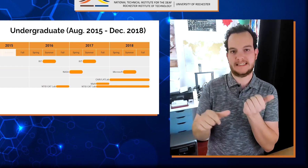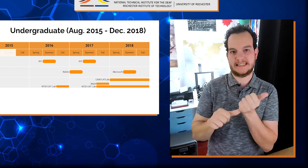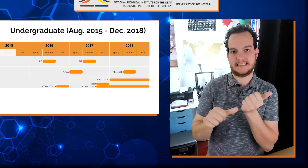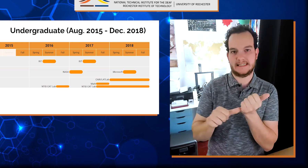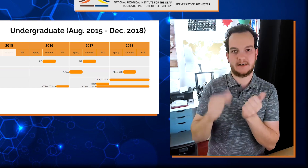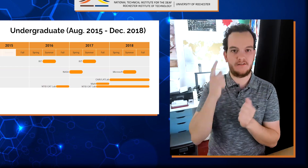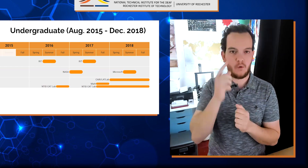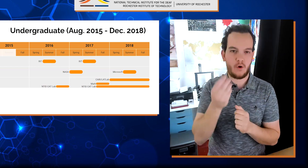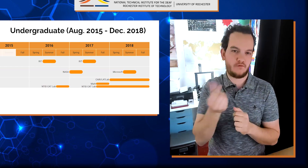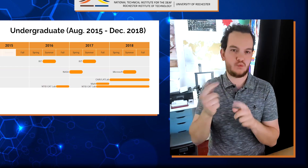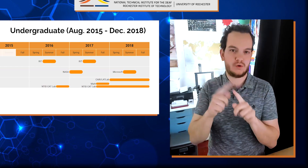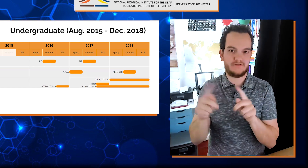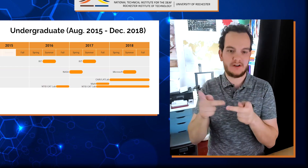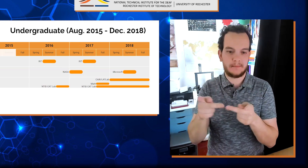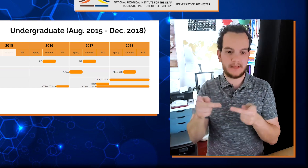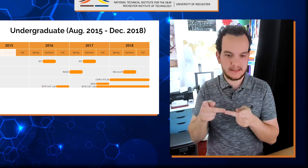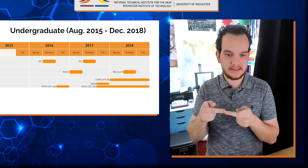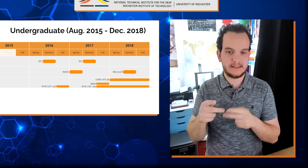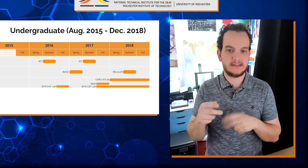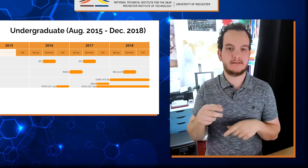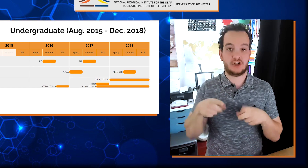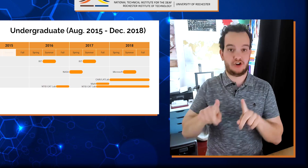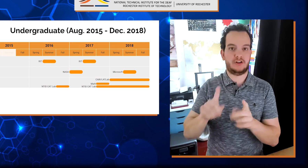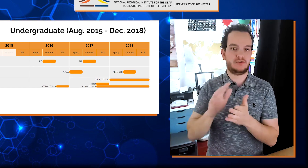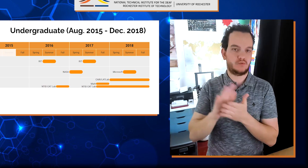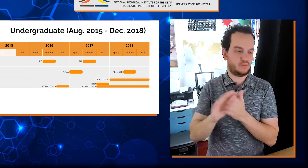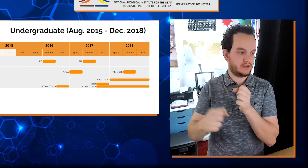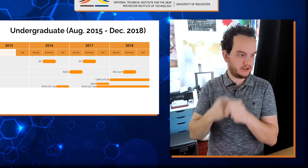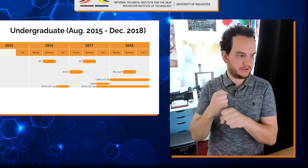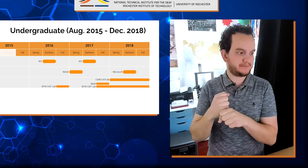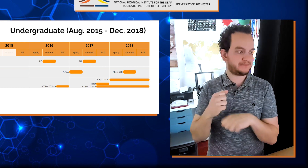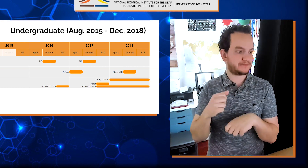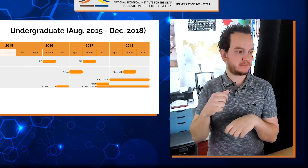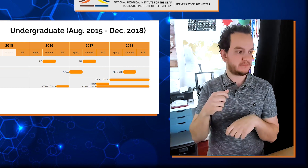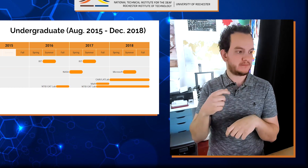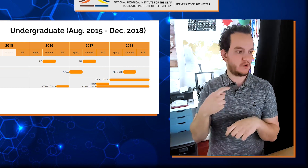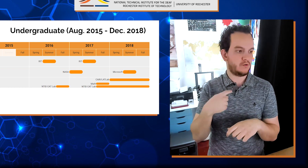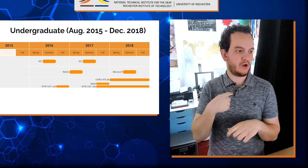I was a research assistant at a few different places